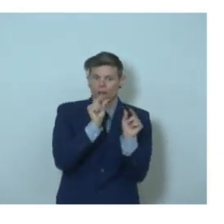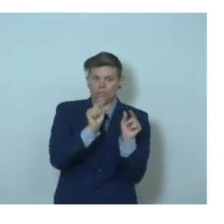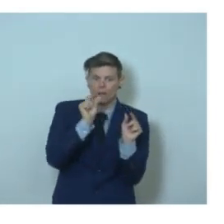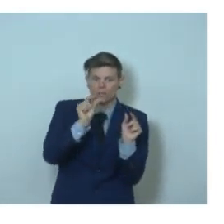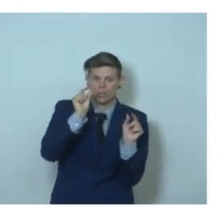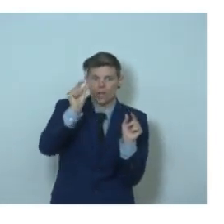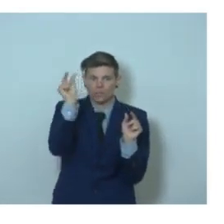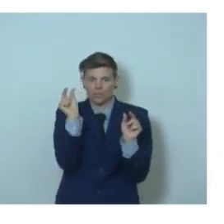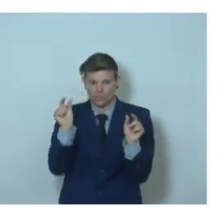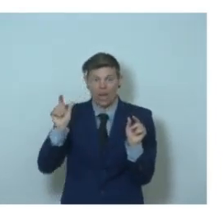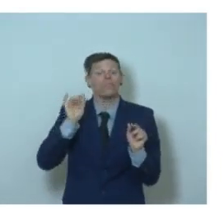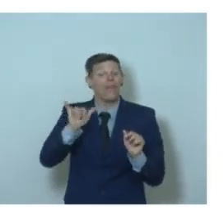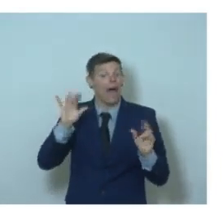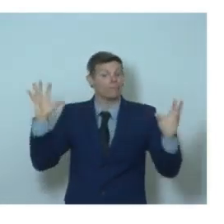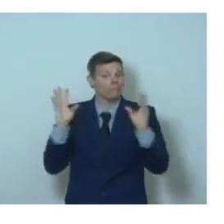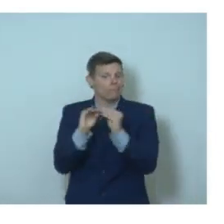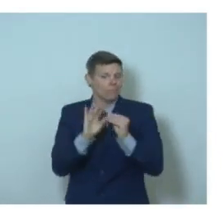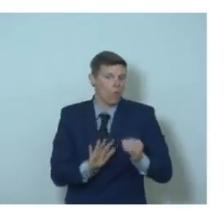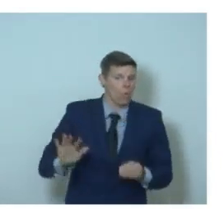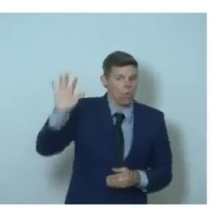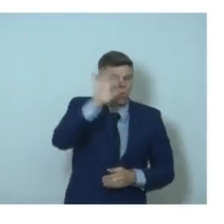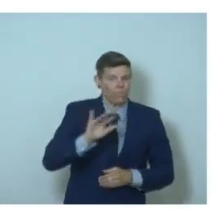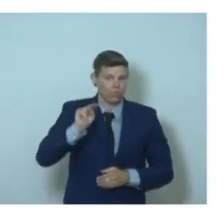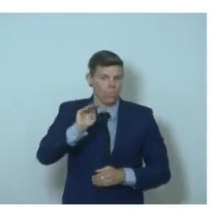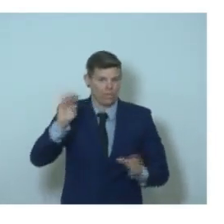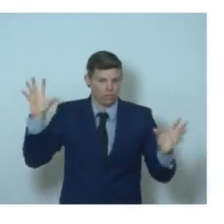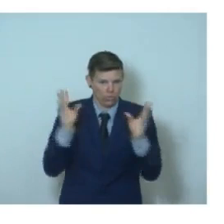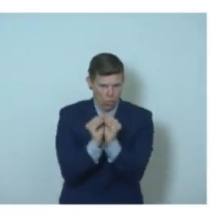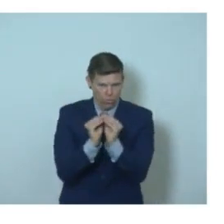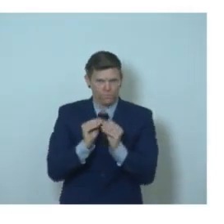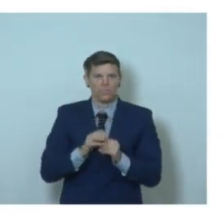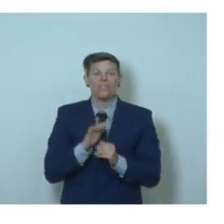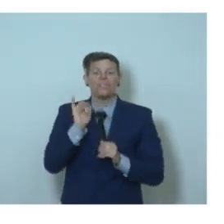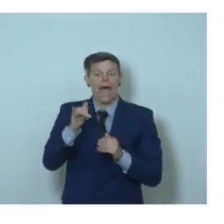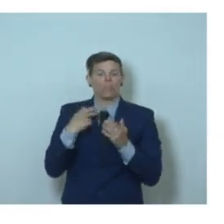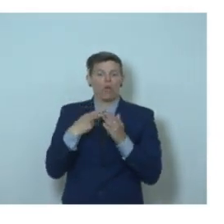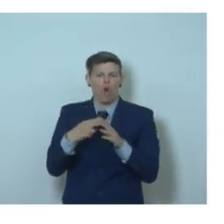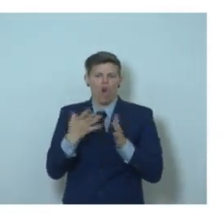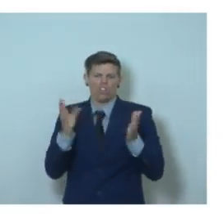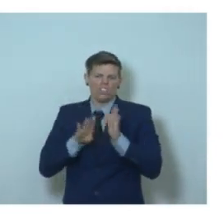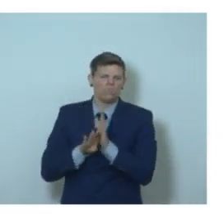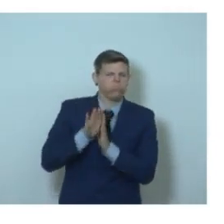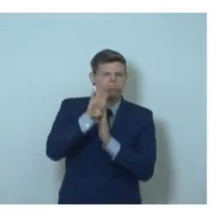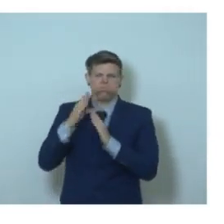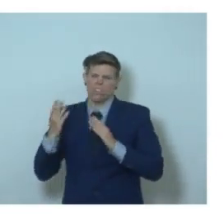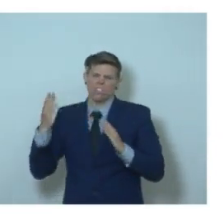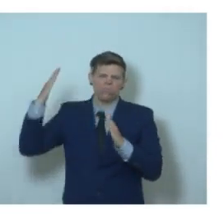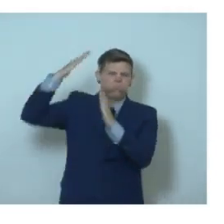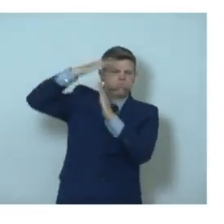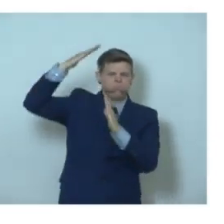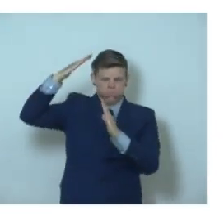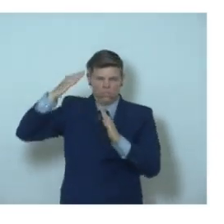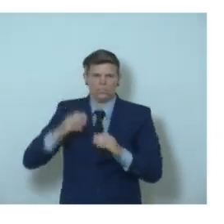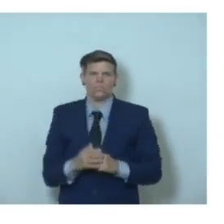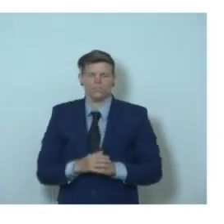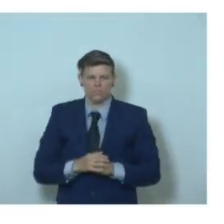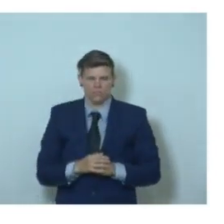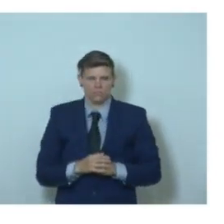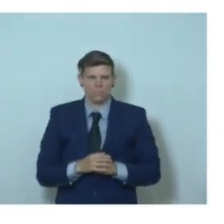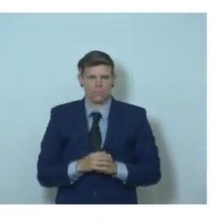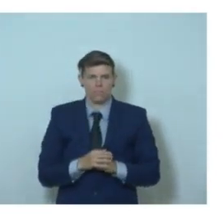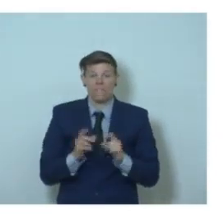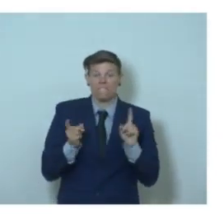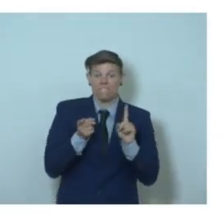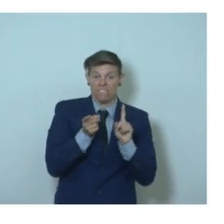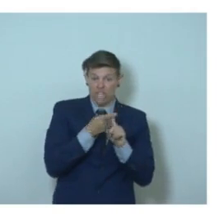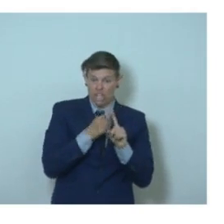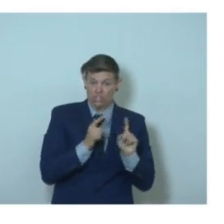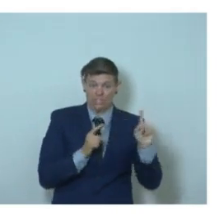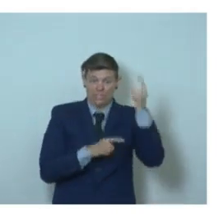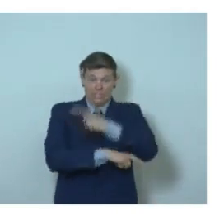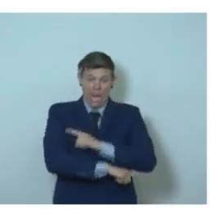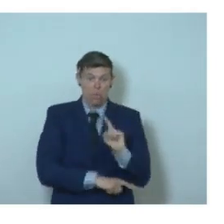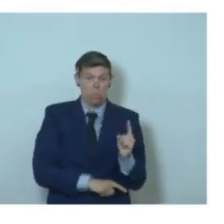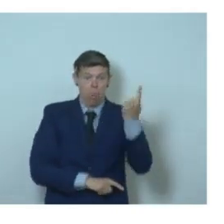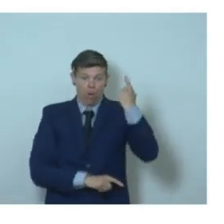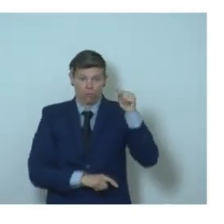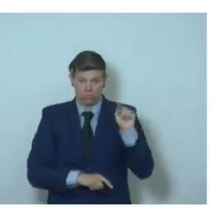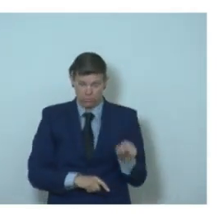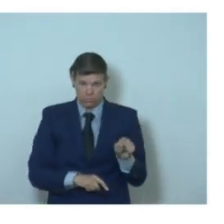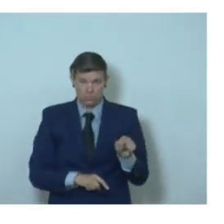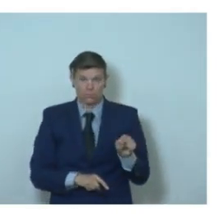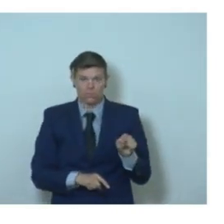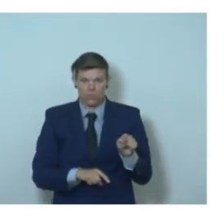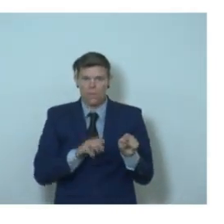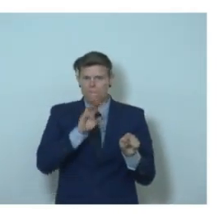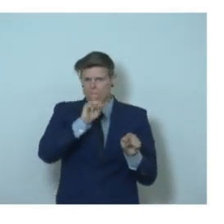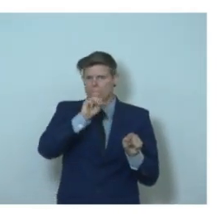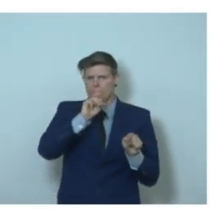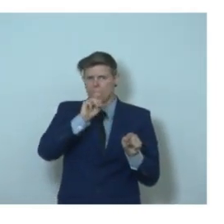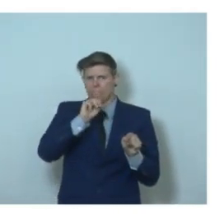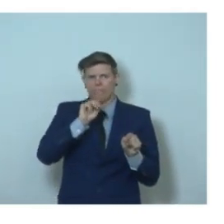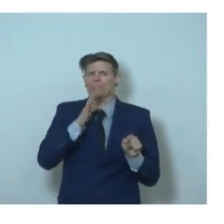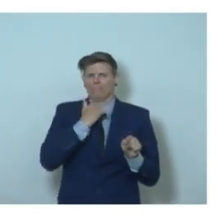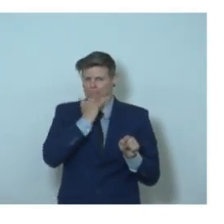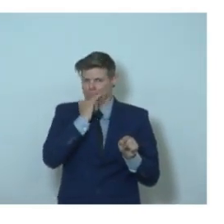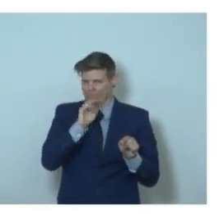I’M GOING TO FOCUS TODAY MAINLY ON THE DOTTED BLUE LINE, WHICH IS ALL OF NEW MEXICO AND YOU CAN SEE THIS RELATIVELY RAPID WHAT WE CALL EXPONENTIAL RISE IN CASES FROM OUR VERY FIRST CASE